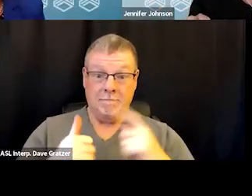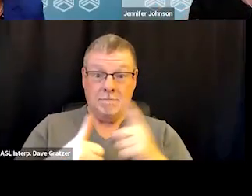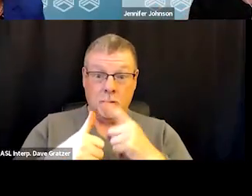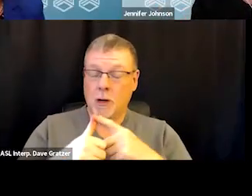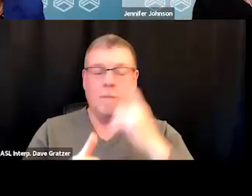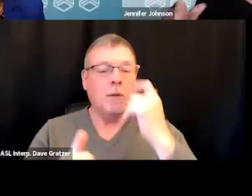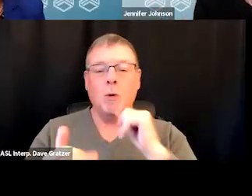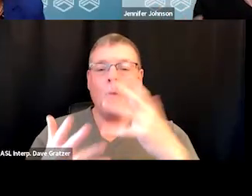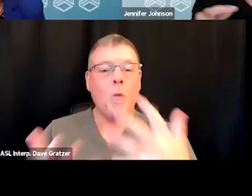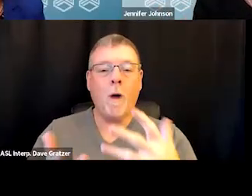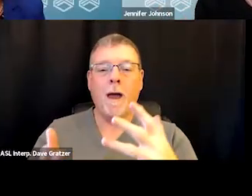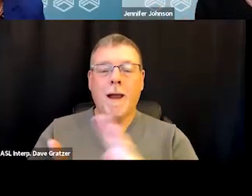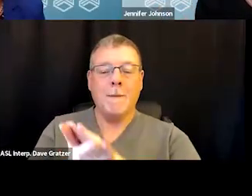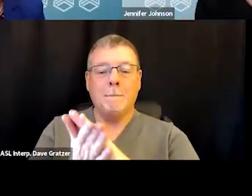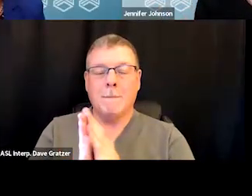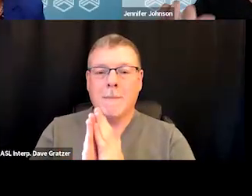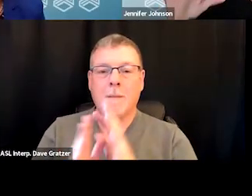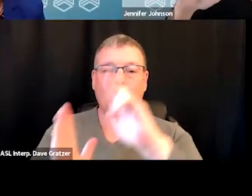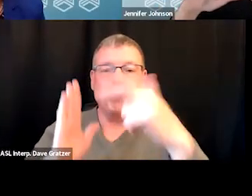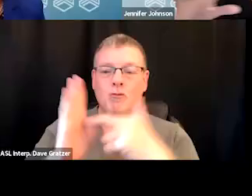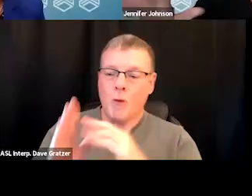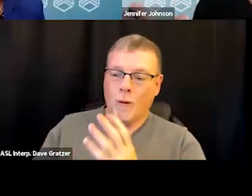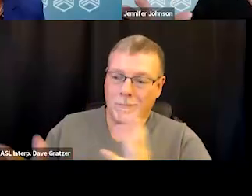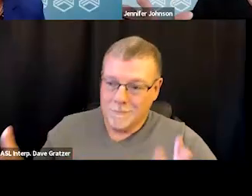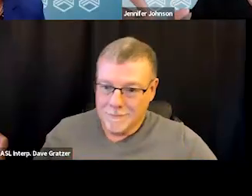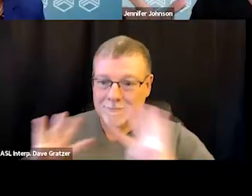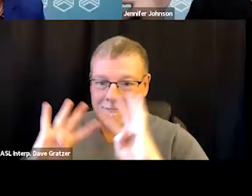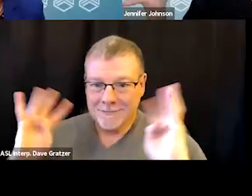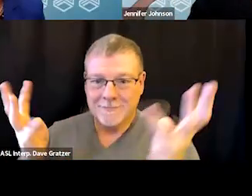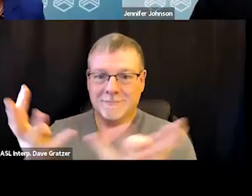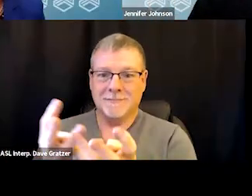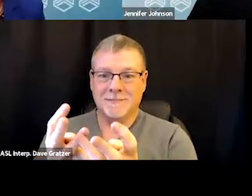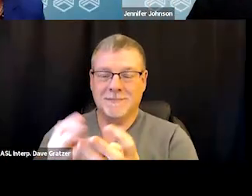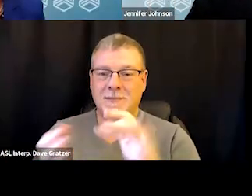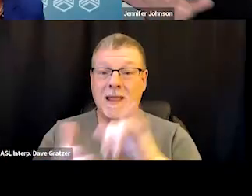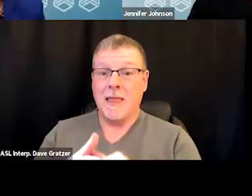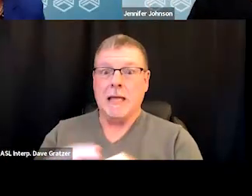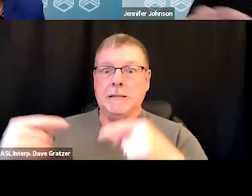be another reactive player in a courtroom that is tense and has